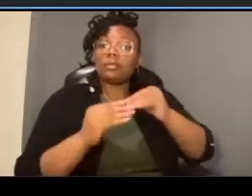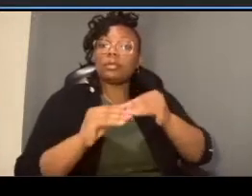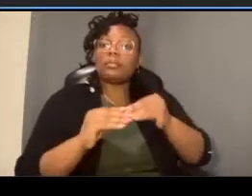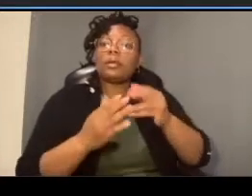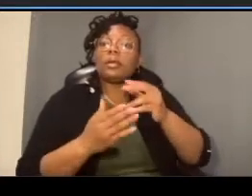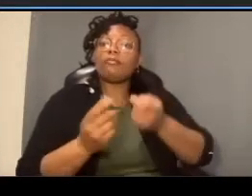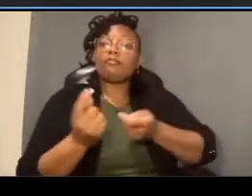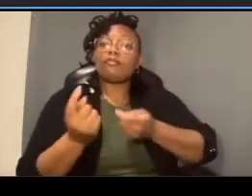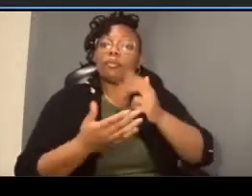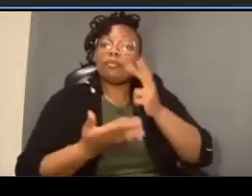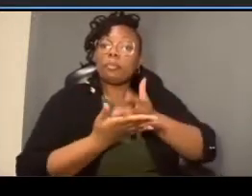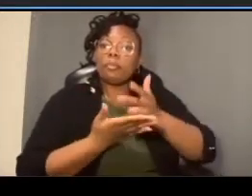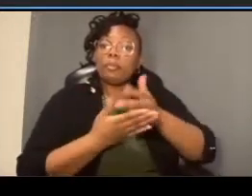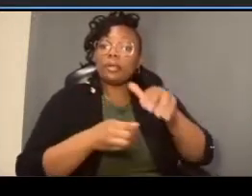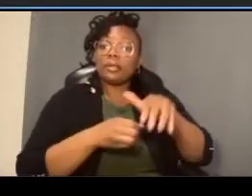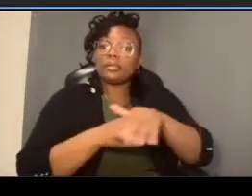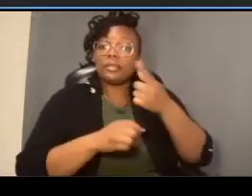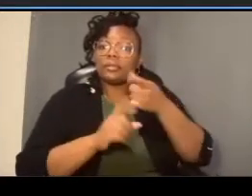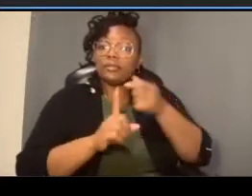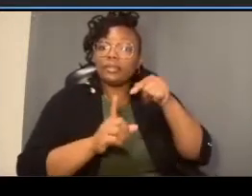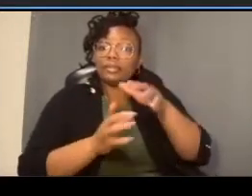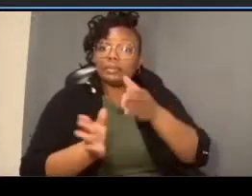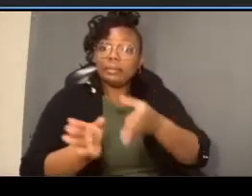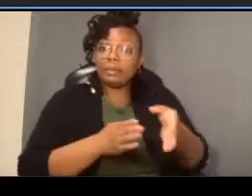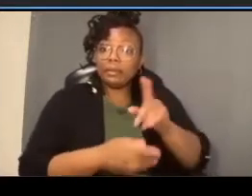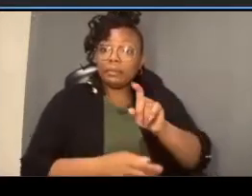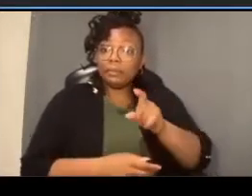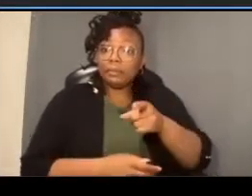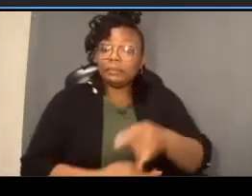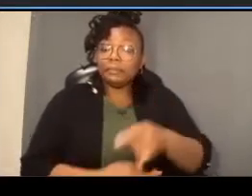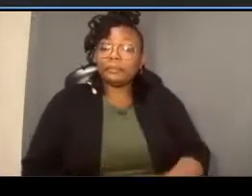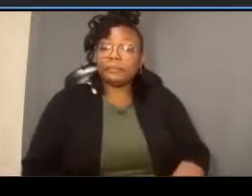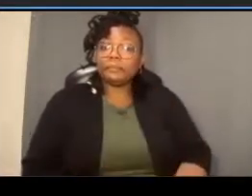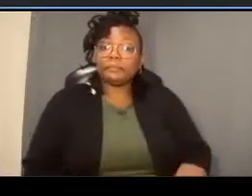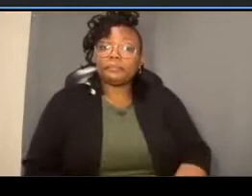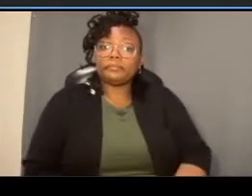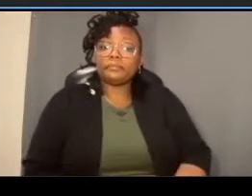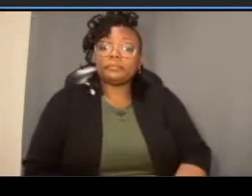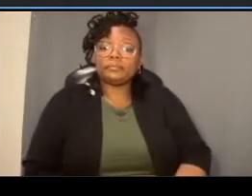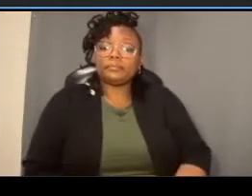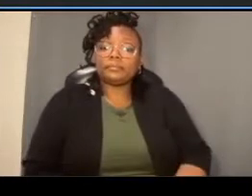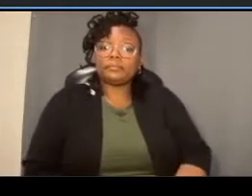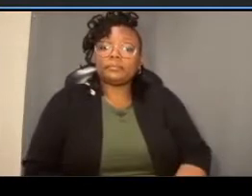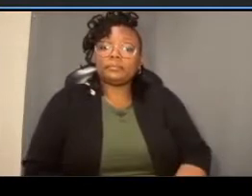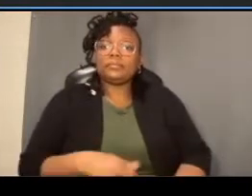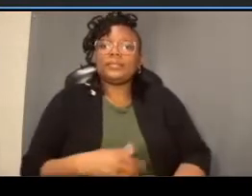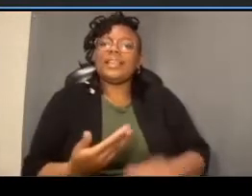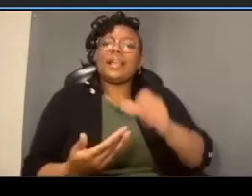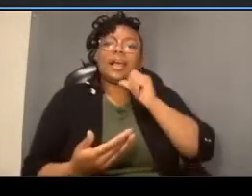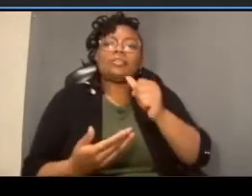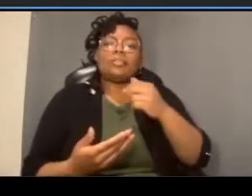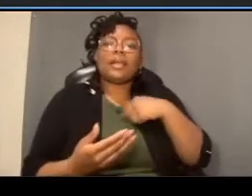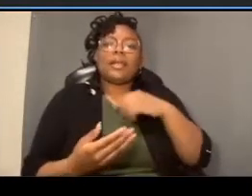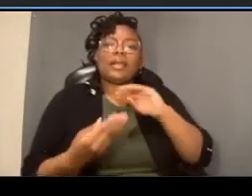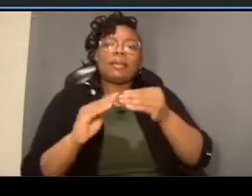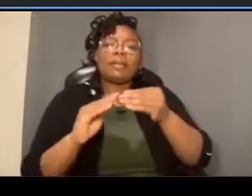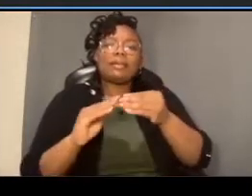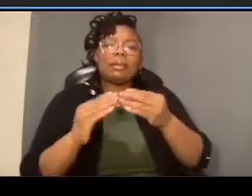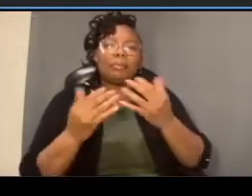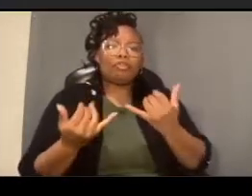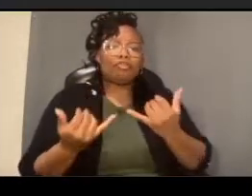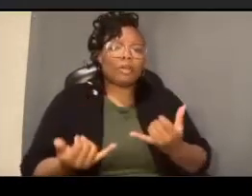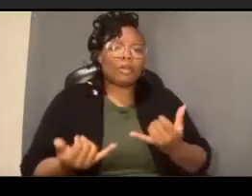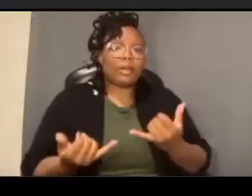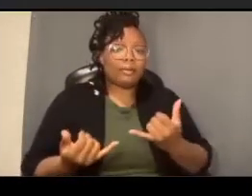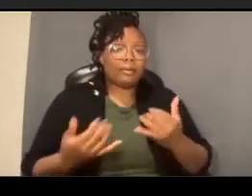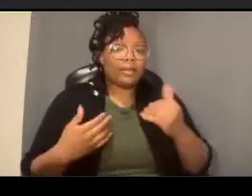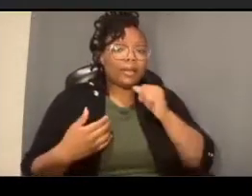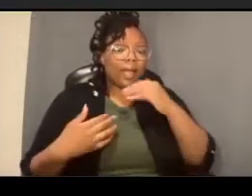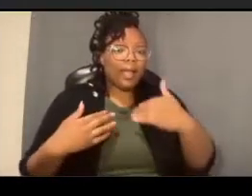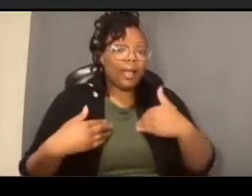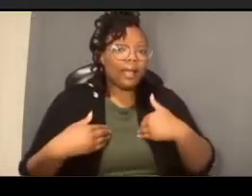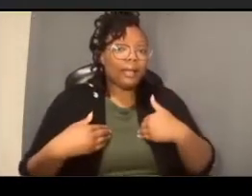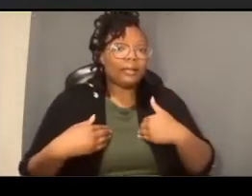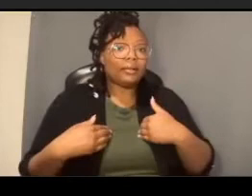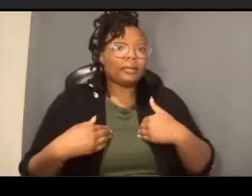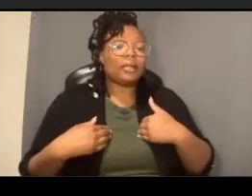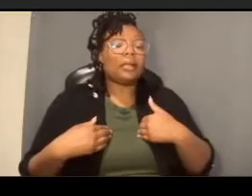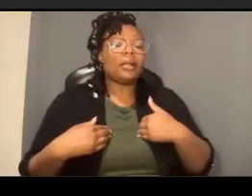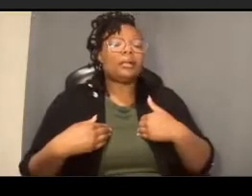i don't have a number handy um there i believe ed will the plans be available yeah they will